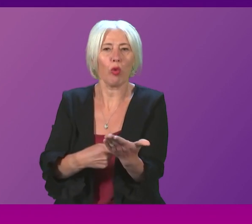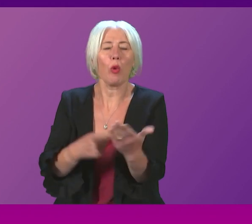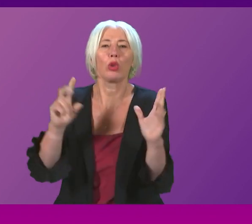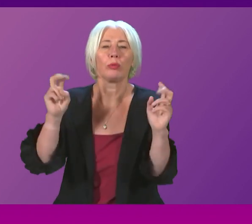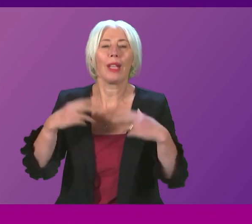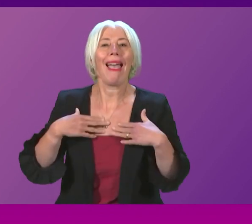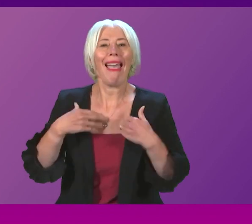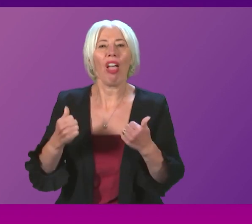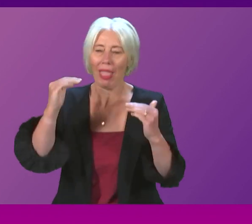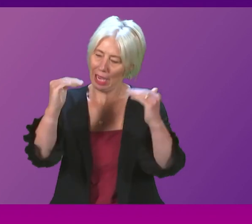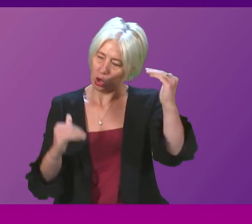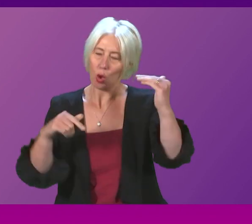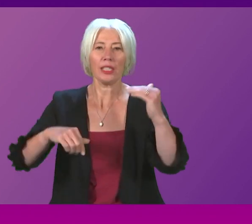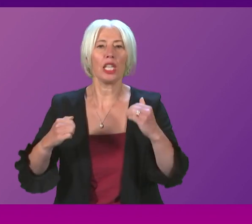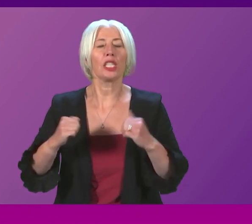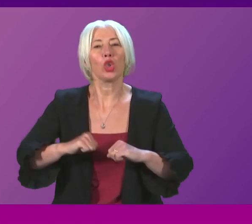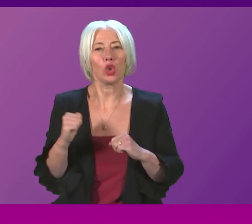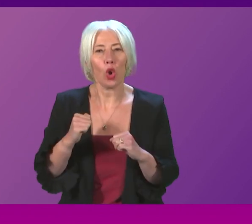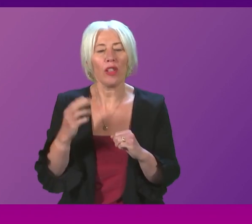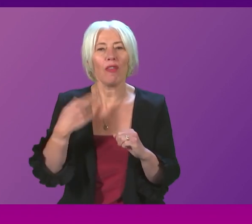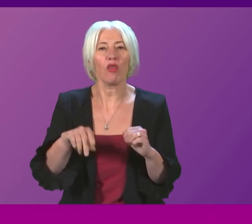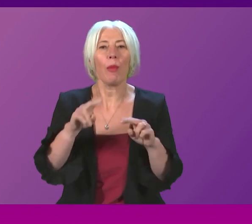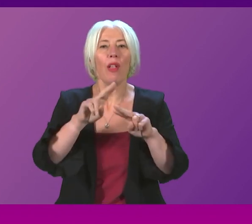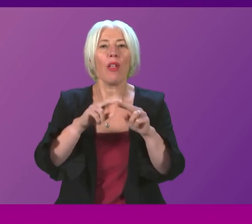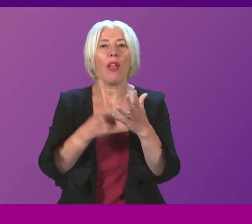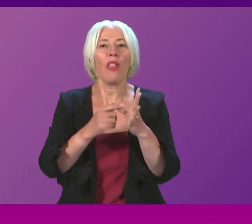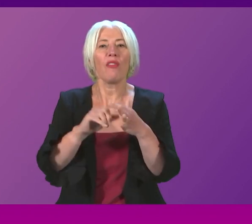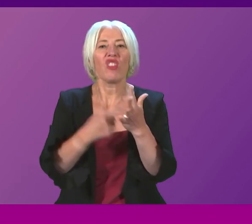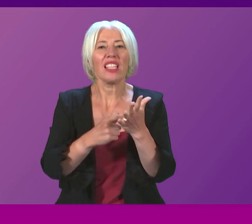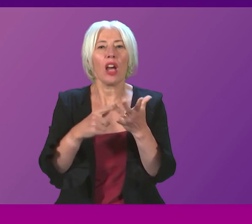Inequalities in Scotland” by the Fraser of Allander Institute.